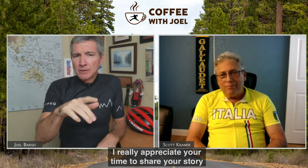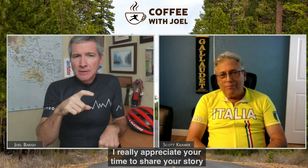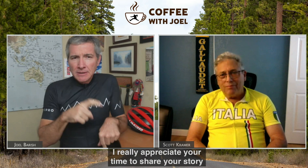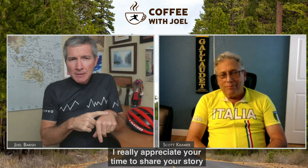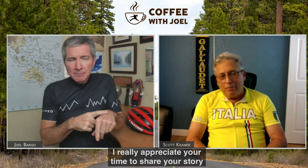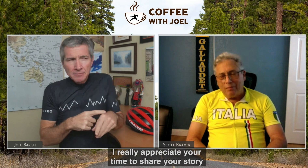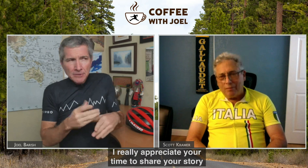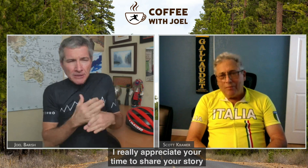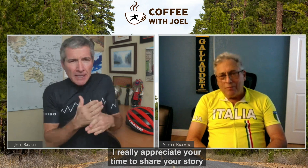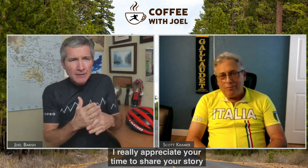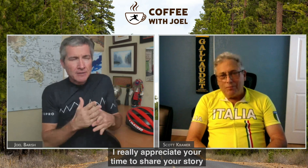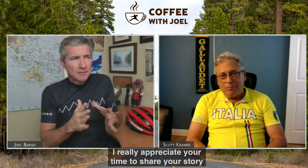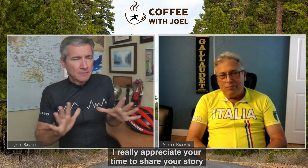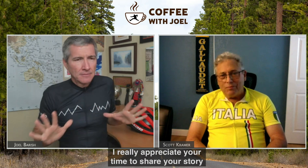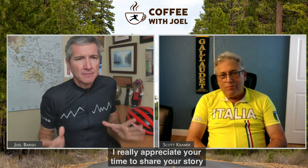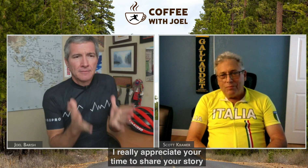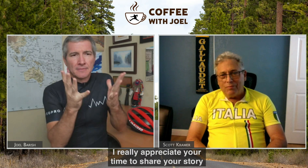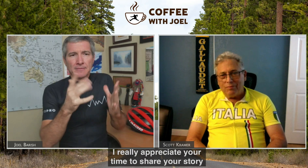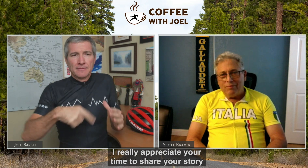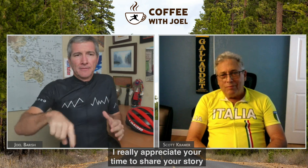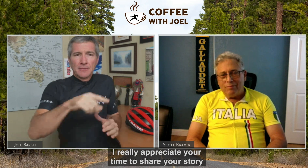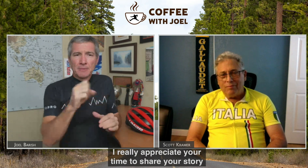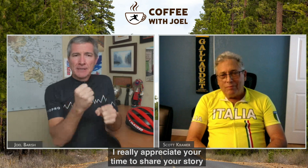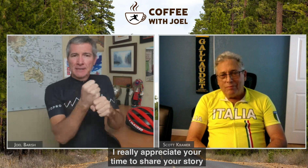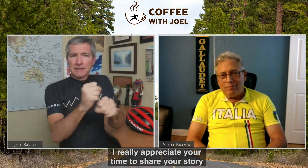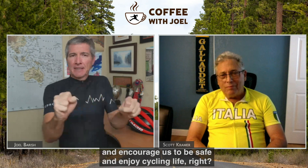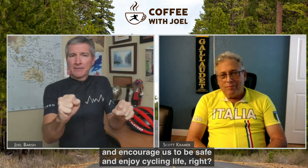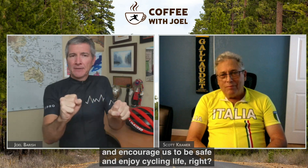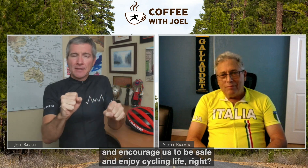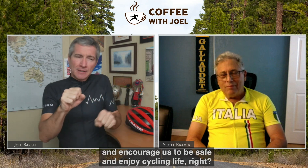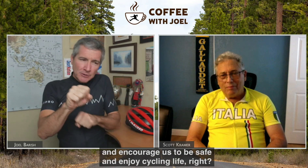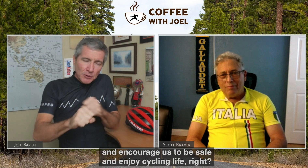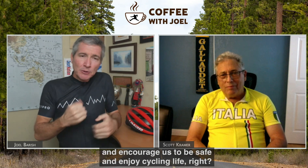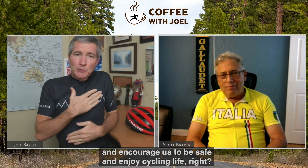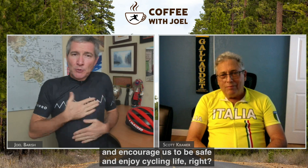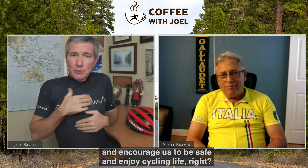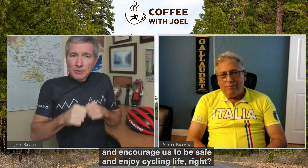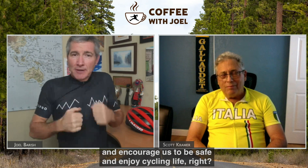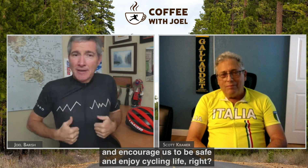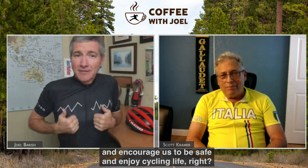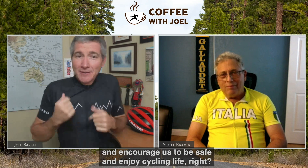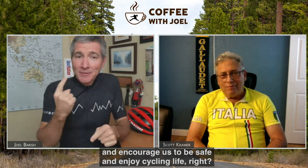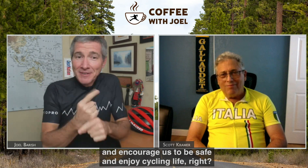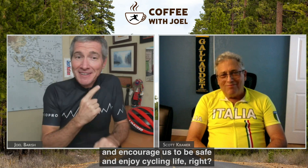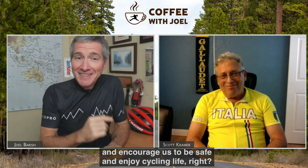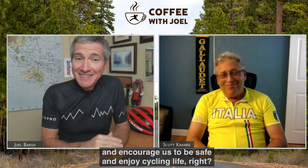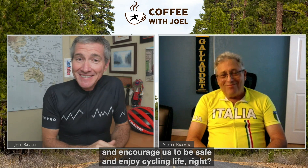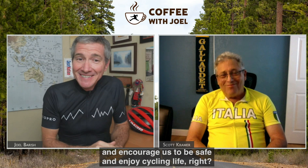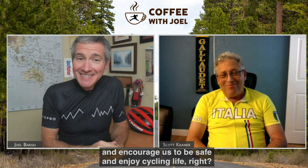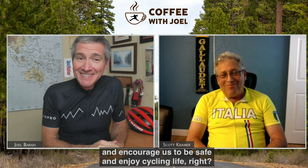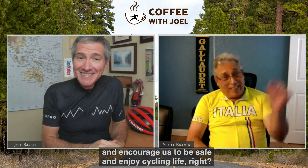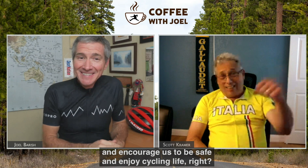I really appreciate your time to share your story and encourage us to be safe and enjoy cycling life, right?